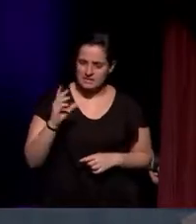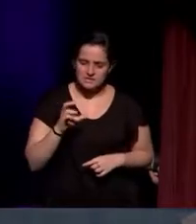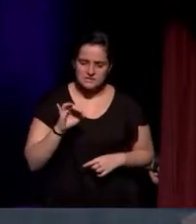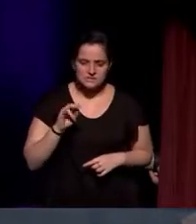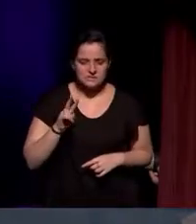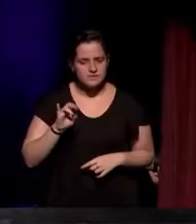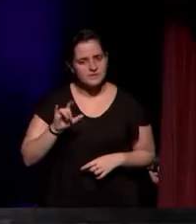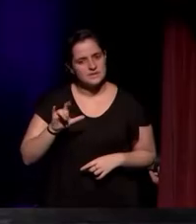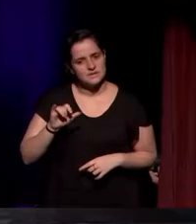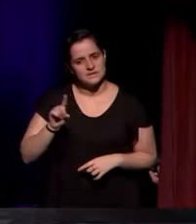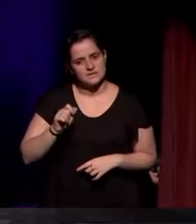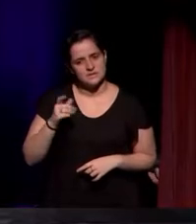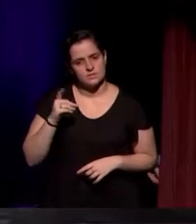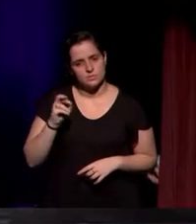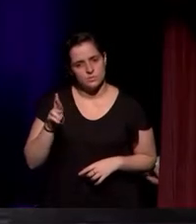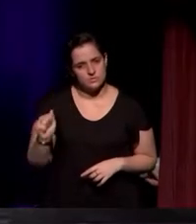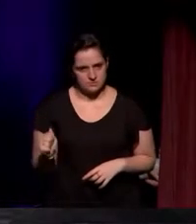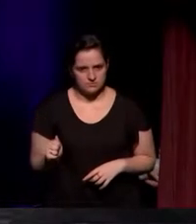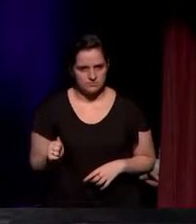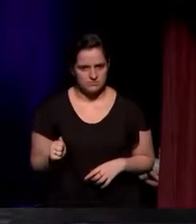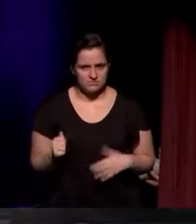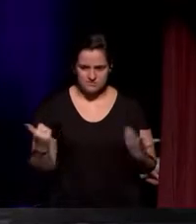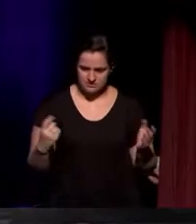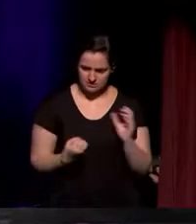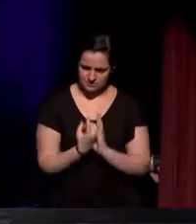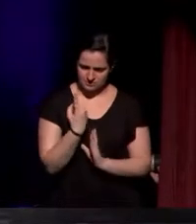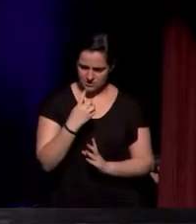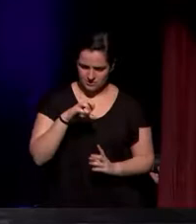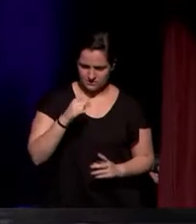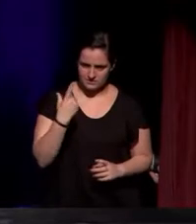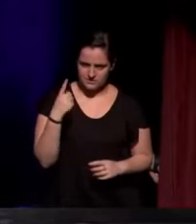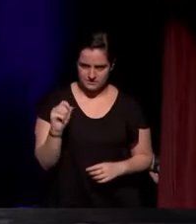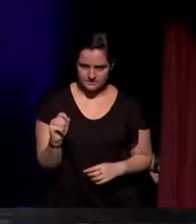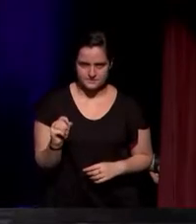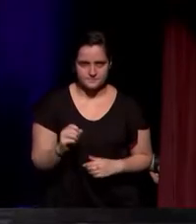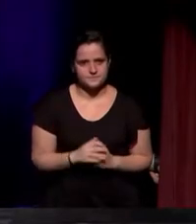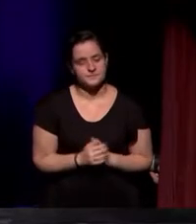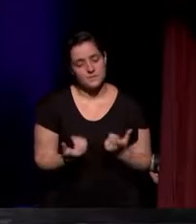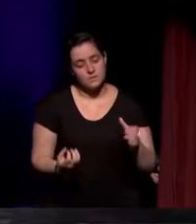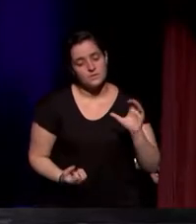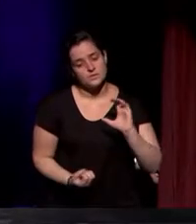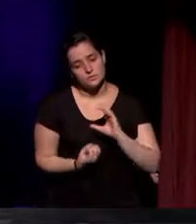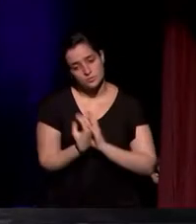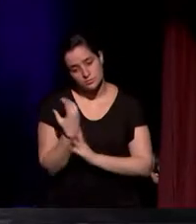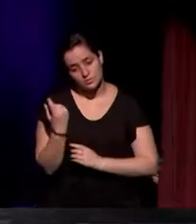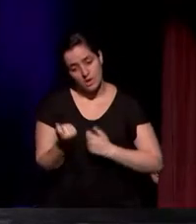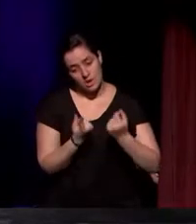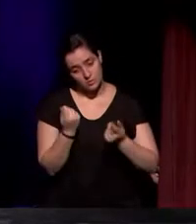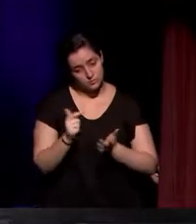It's good to see you which we are in 1910, and some newspapers appear which have an importance